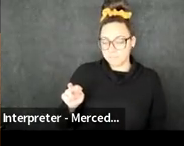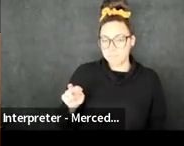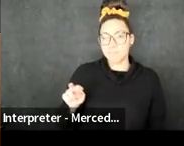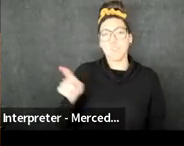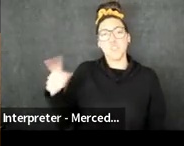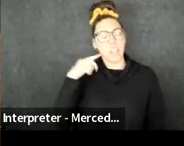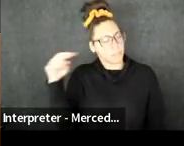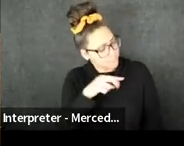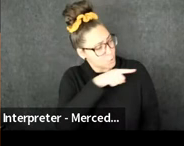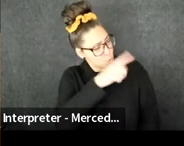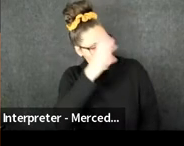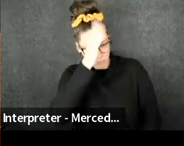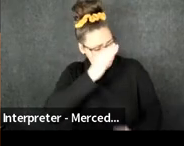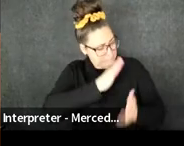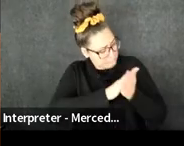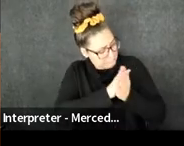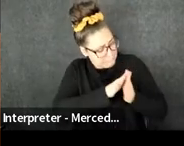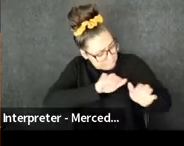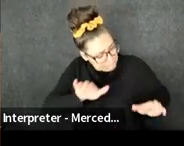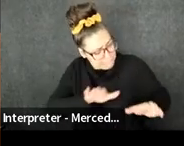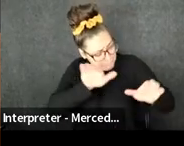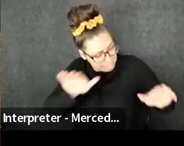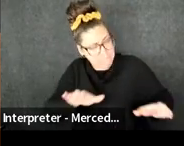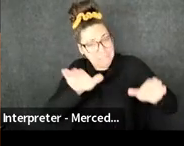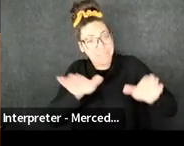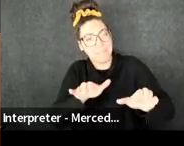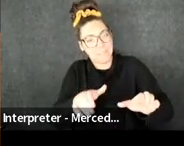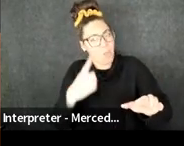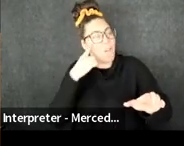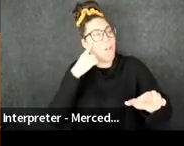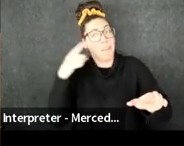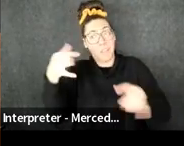And I feel like this this award is necessarily great purpose for your future.